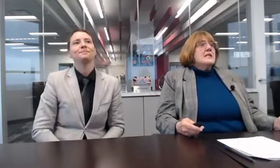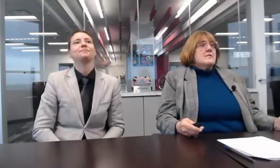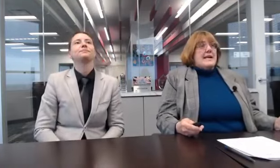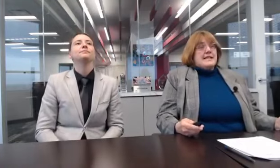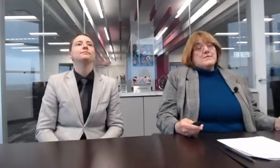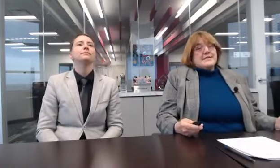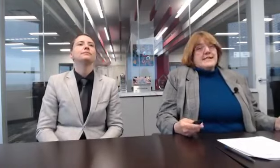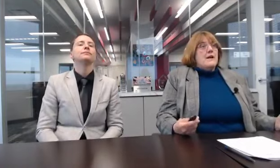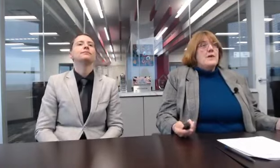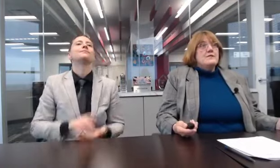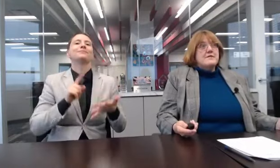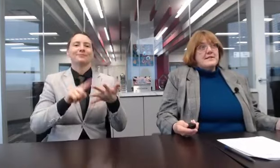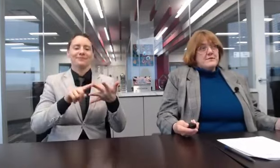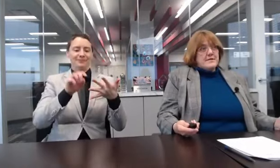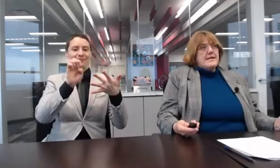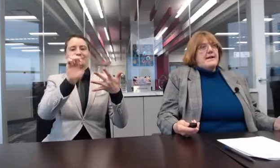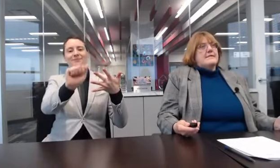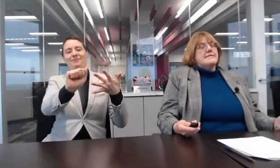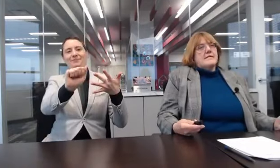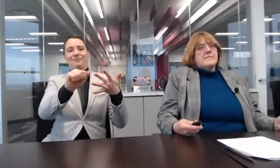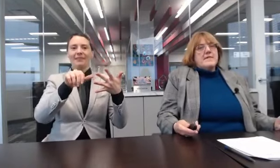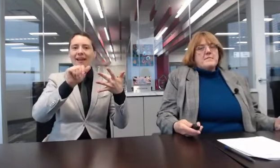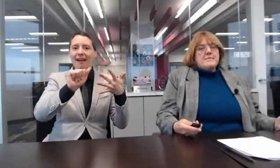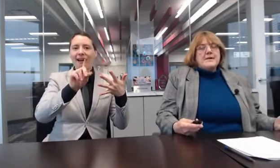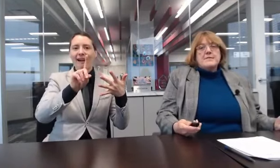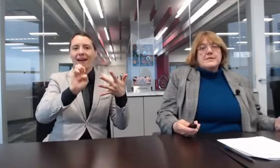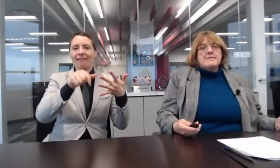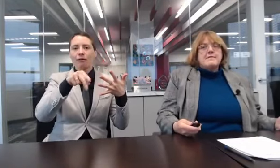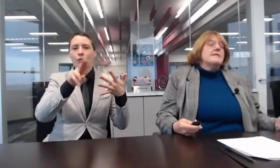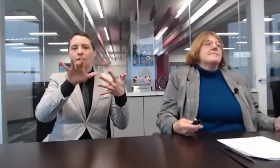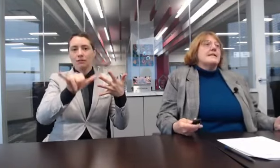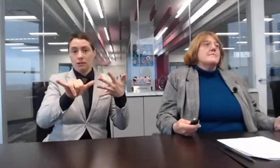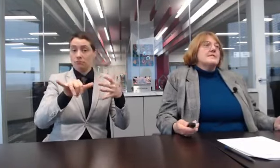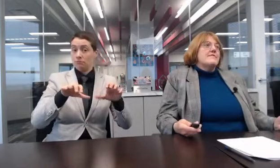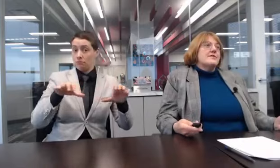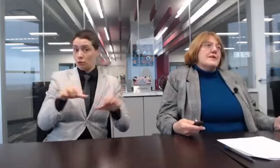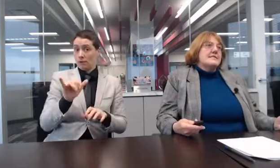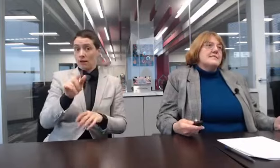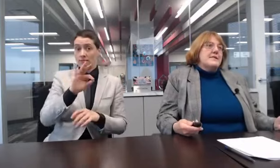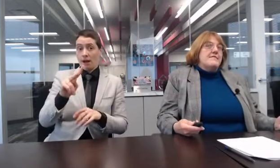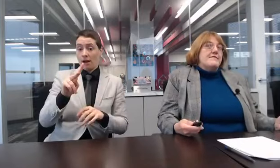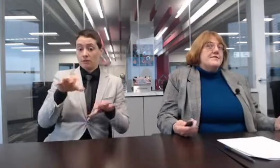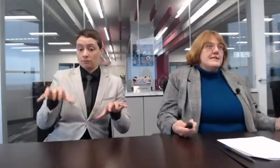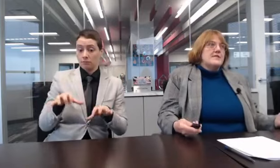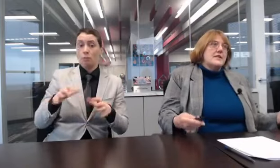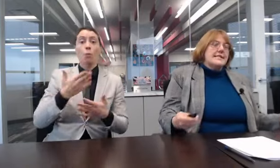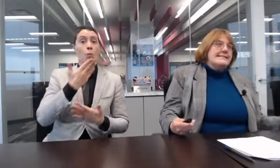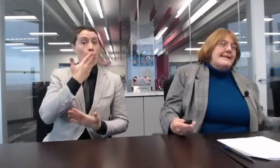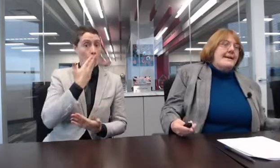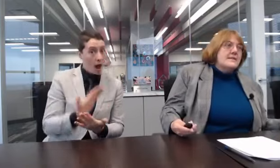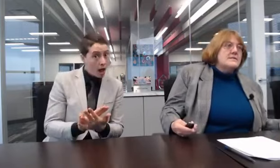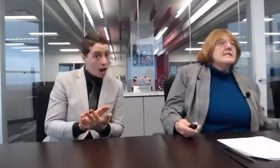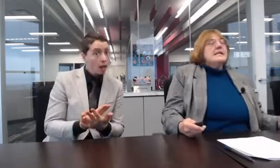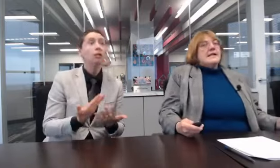So adequacy, how well do they do the task? They may be able to get themselves dressed, but if everything's on inside out